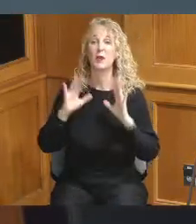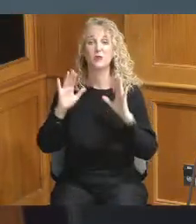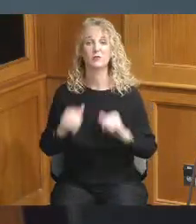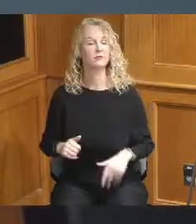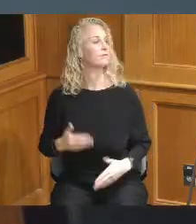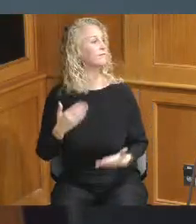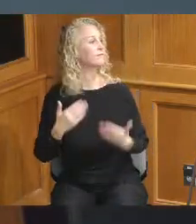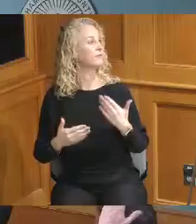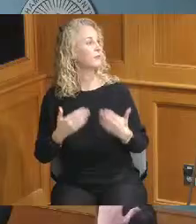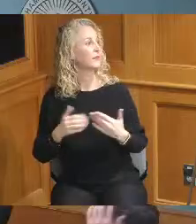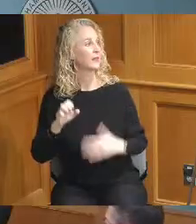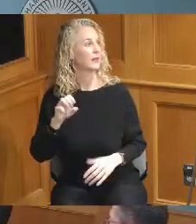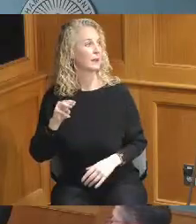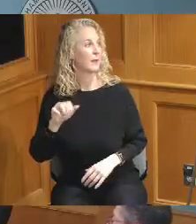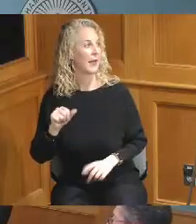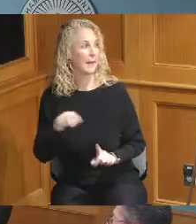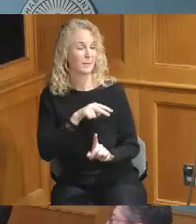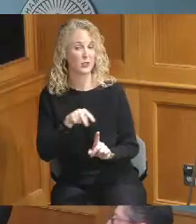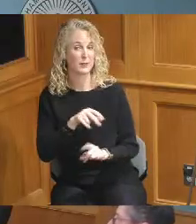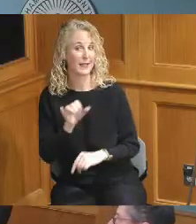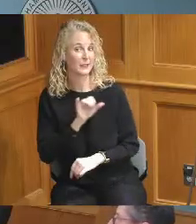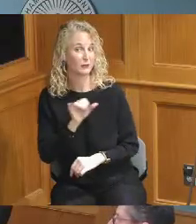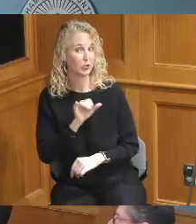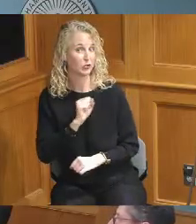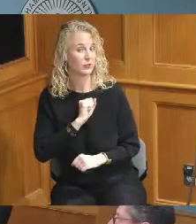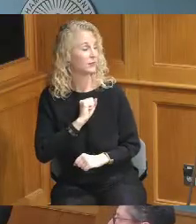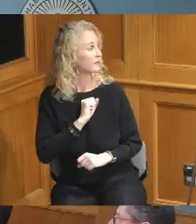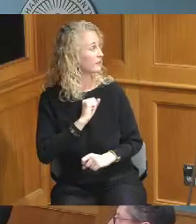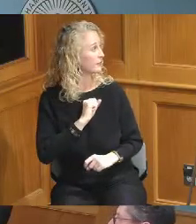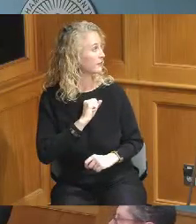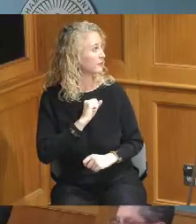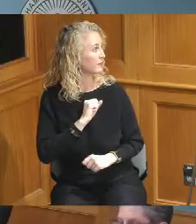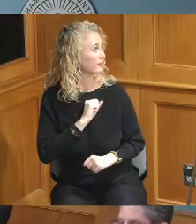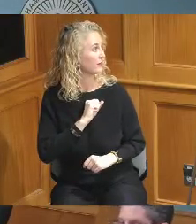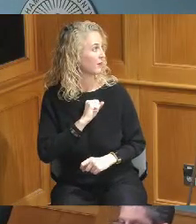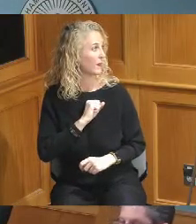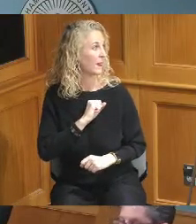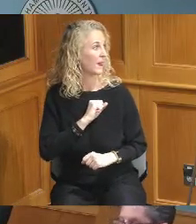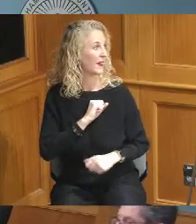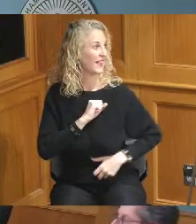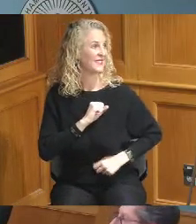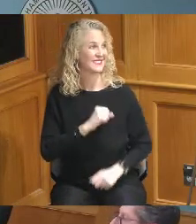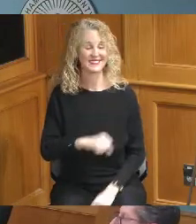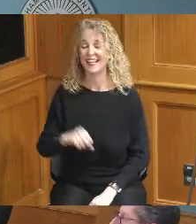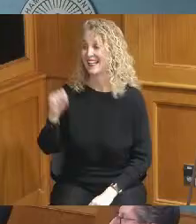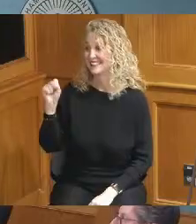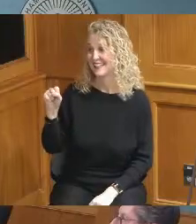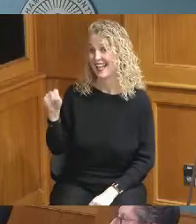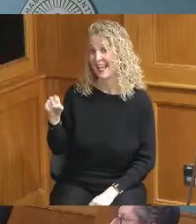be helpful to have Ma's perspective on that as well the Emergency Management yeah Director nap